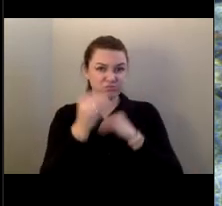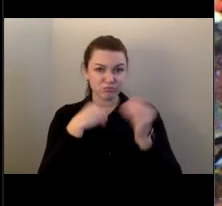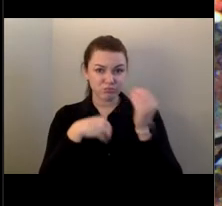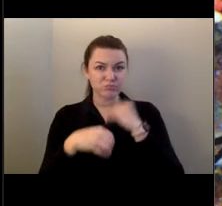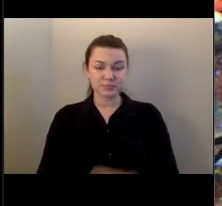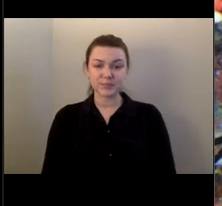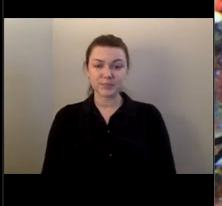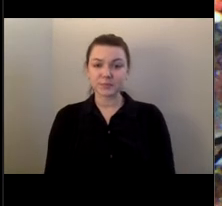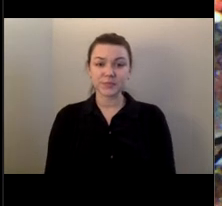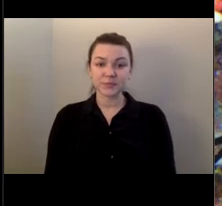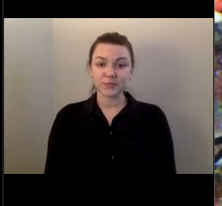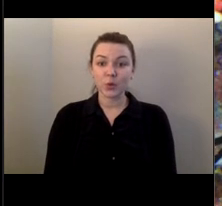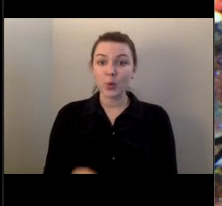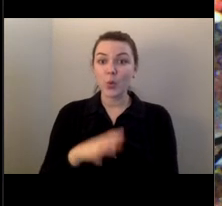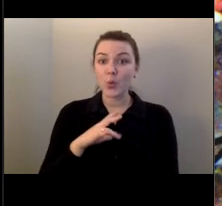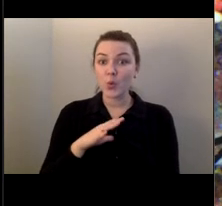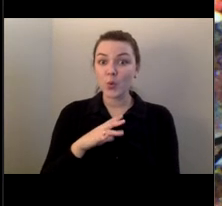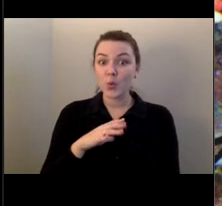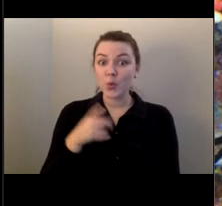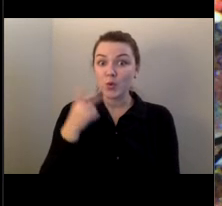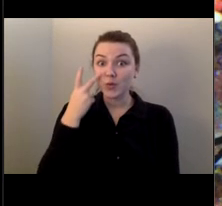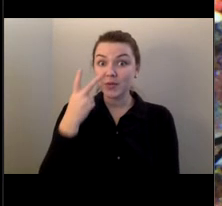Oh, do you see what I see?